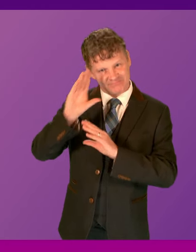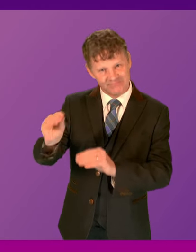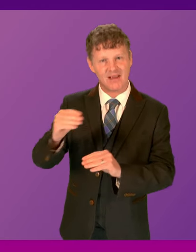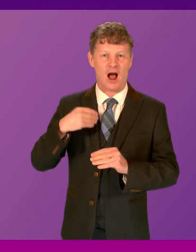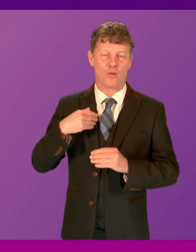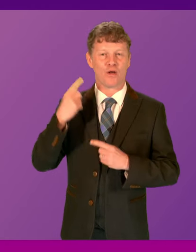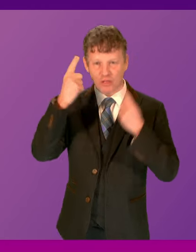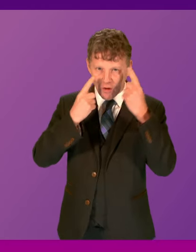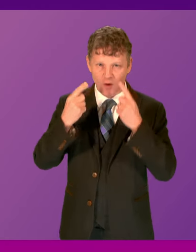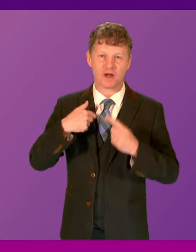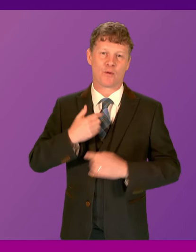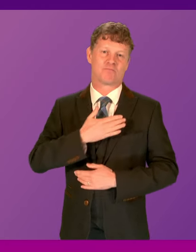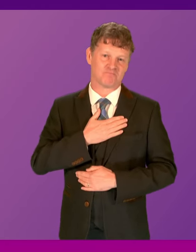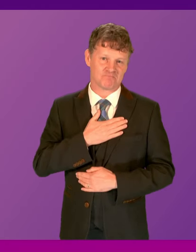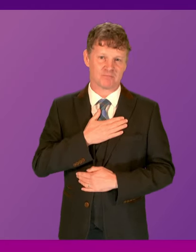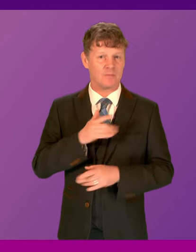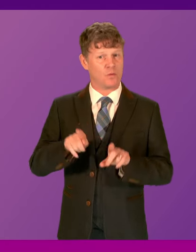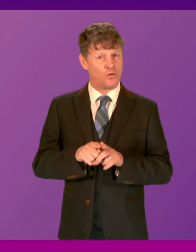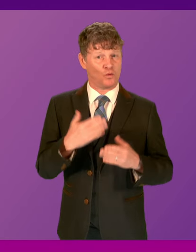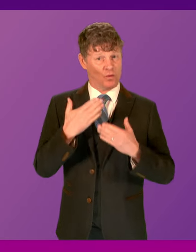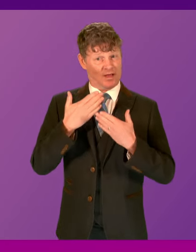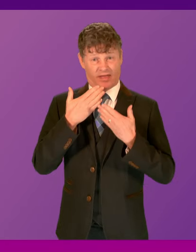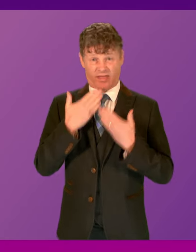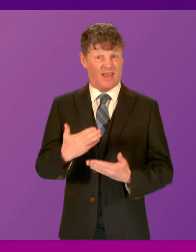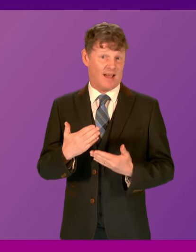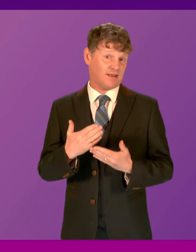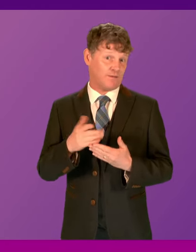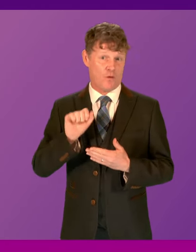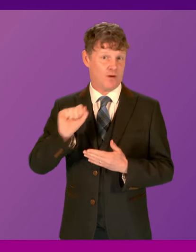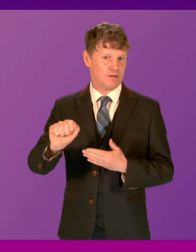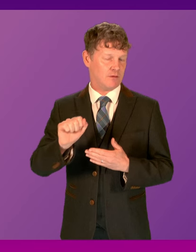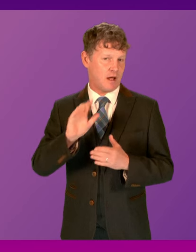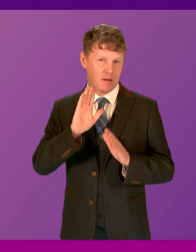We also give thanks for the life of a remarkable man, who came from Nuremberg